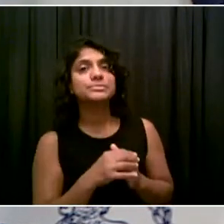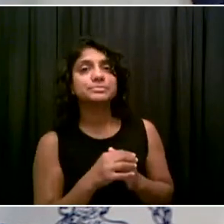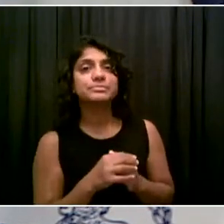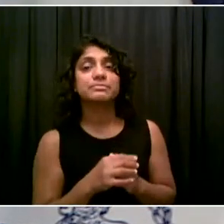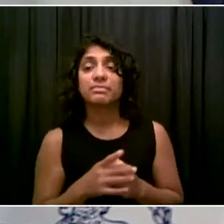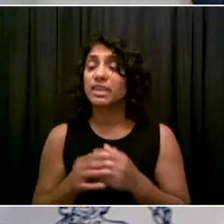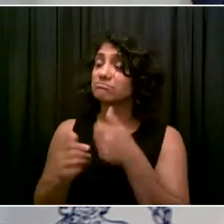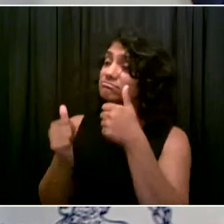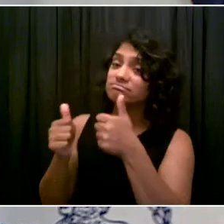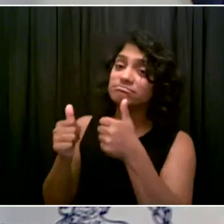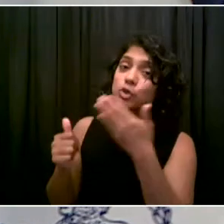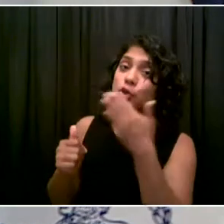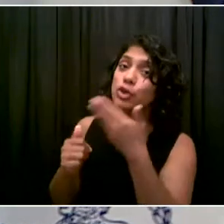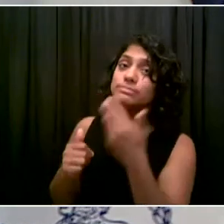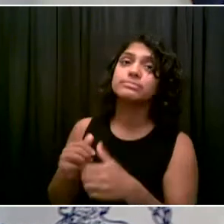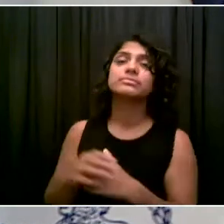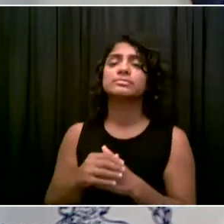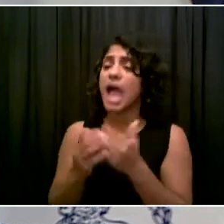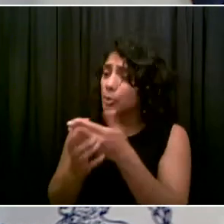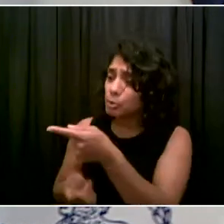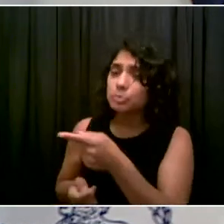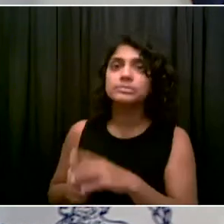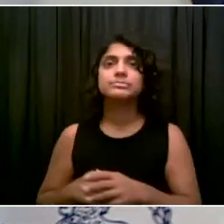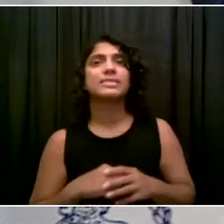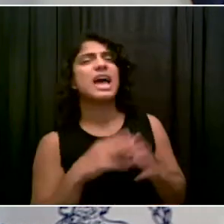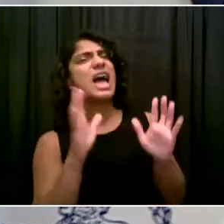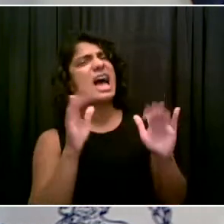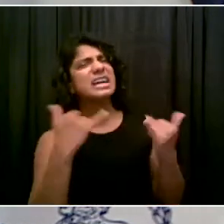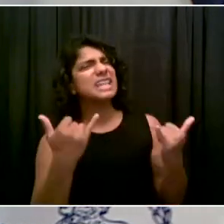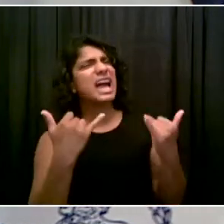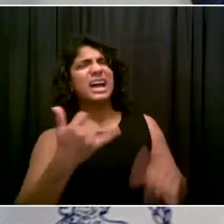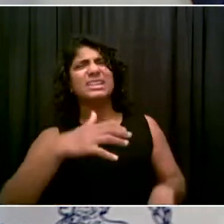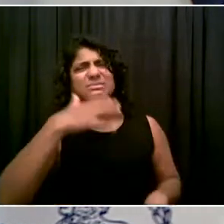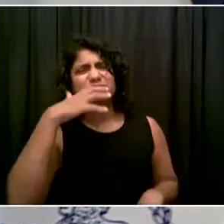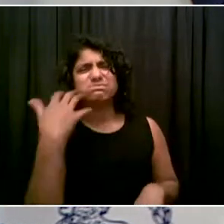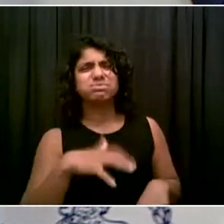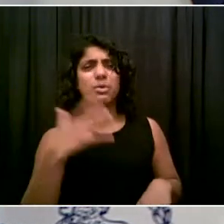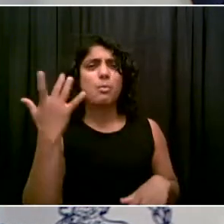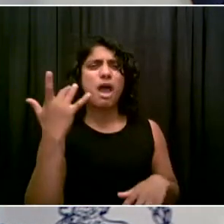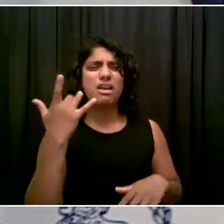WELL. ROUGH DAY TODAY, FIRST DAY